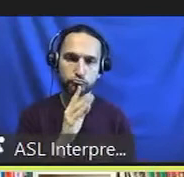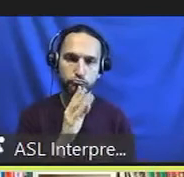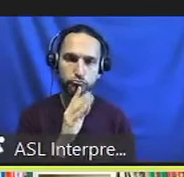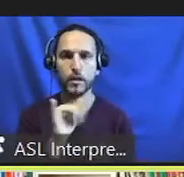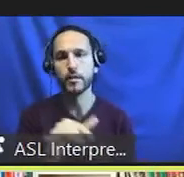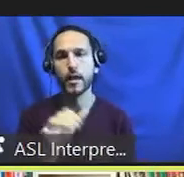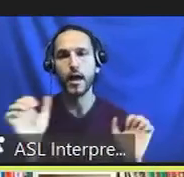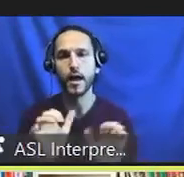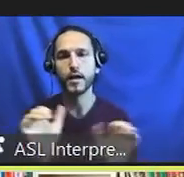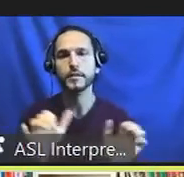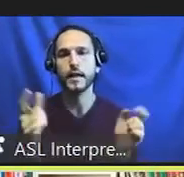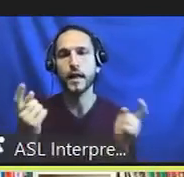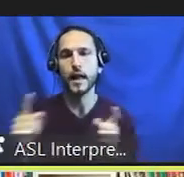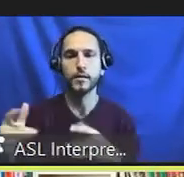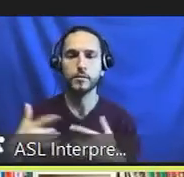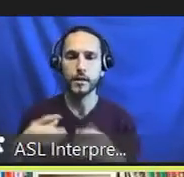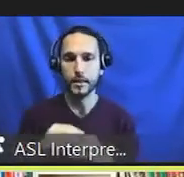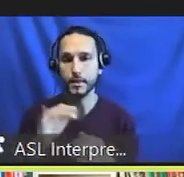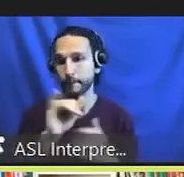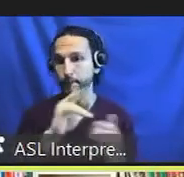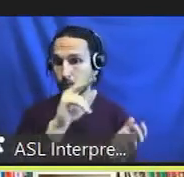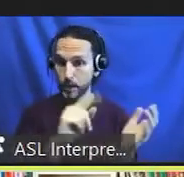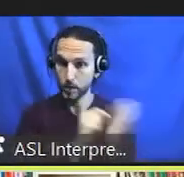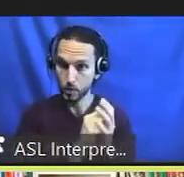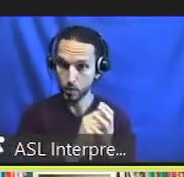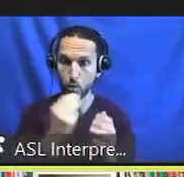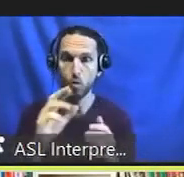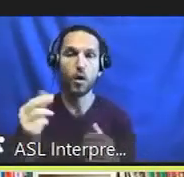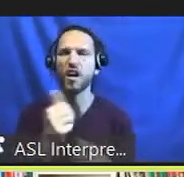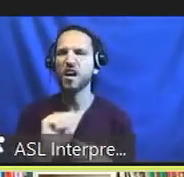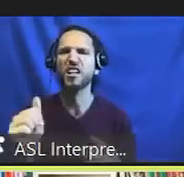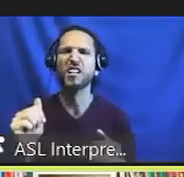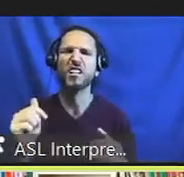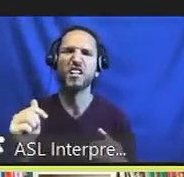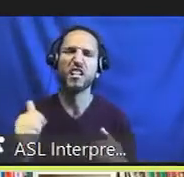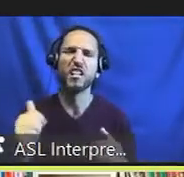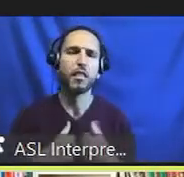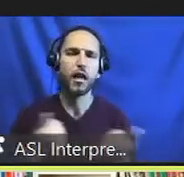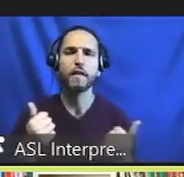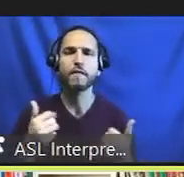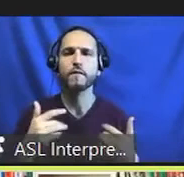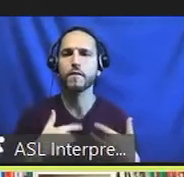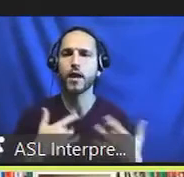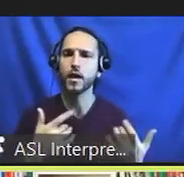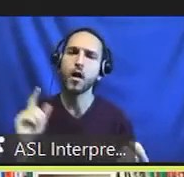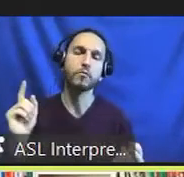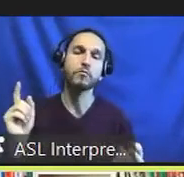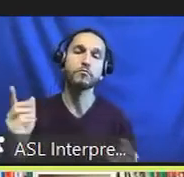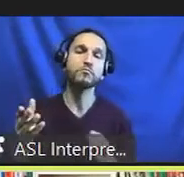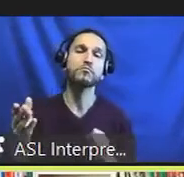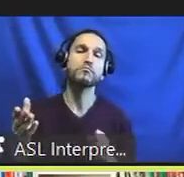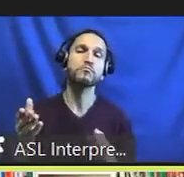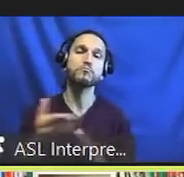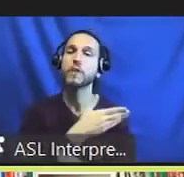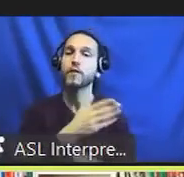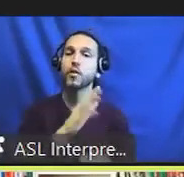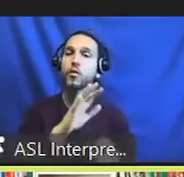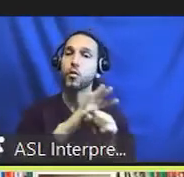or events that are taking place in a video or any live event. So until COVID-19, we provided the service